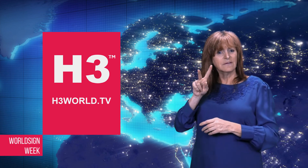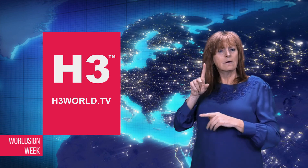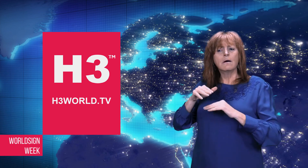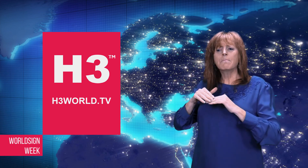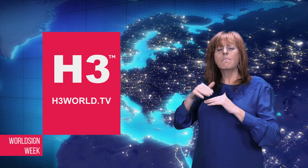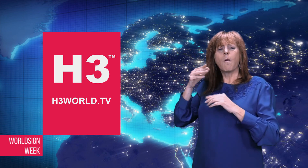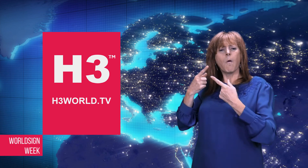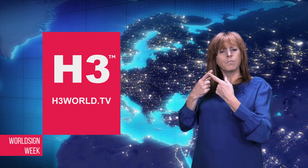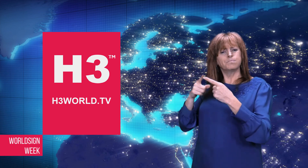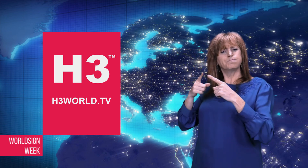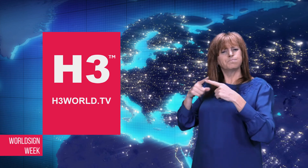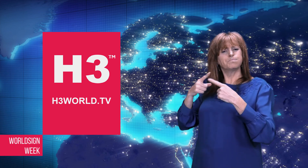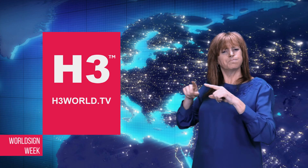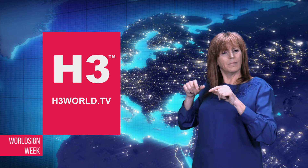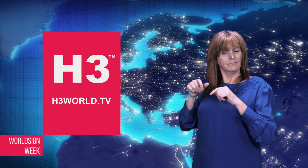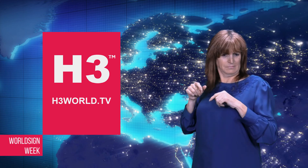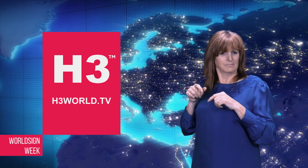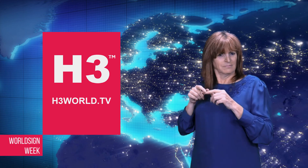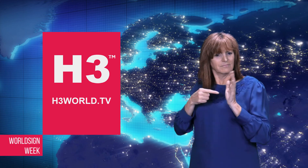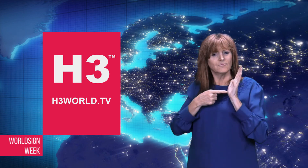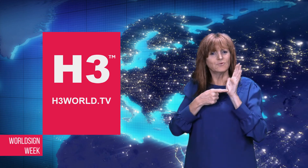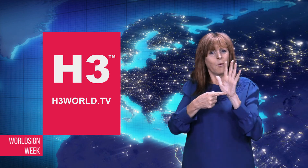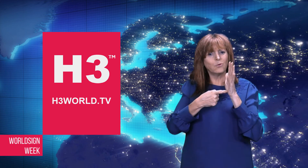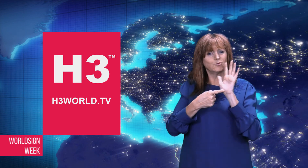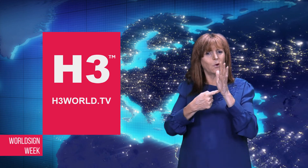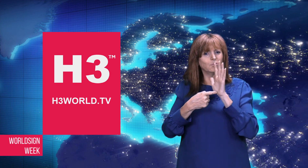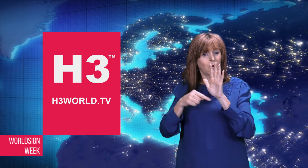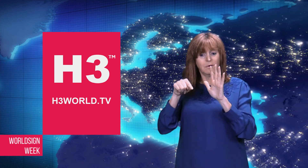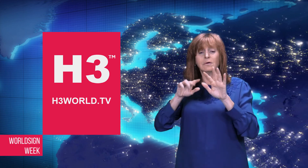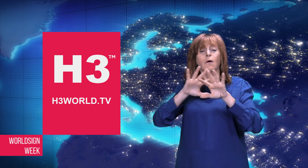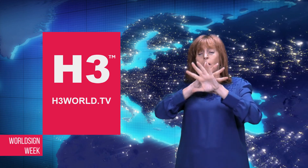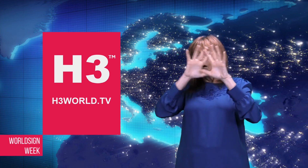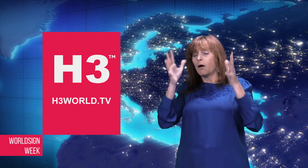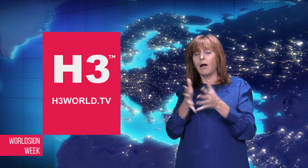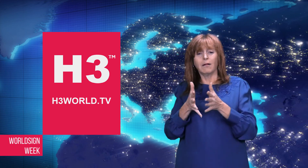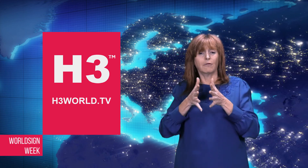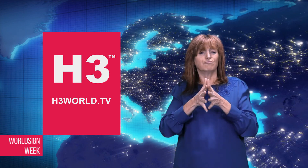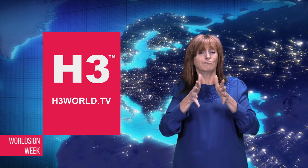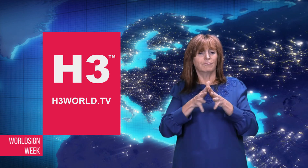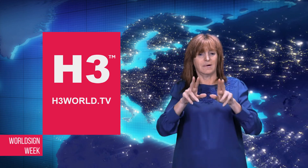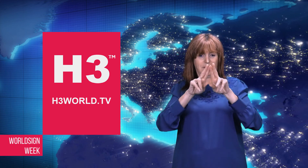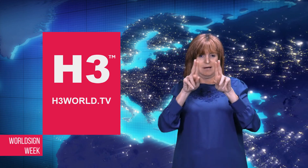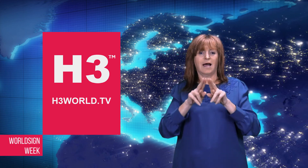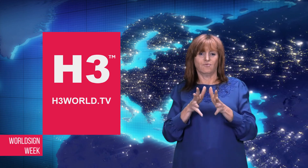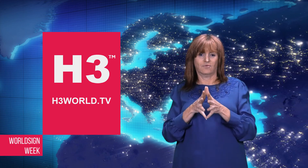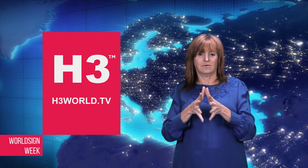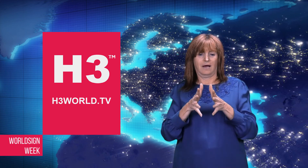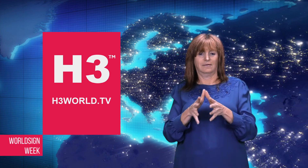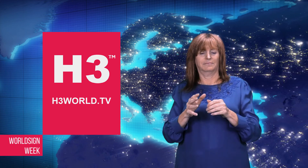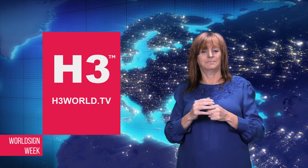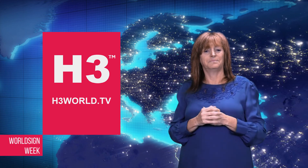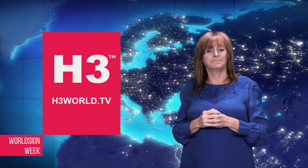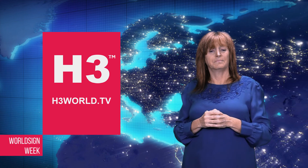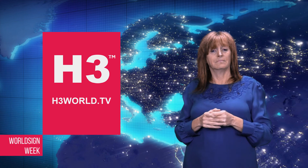H3WORLD.TV for more shows, all in International Sign.